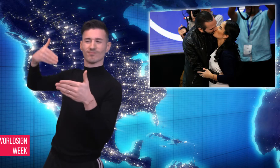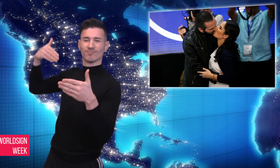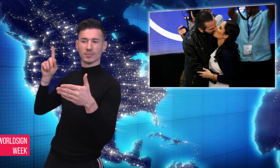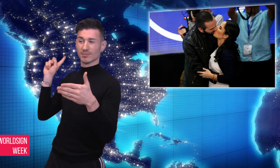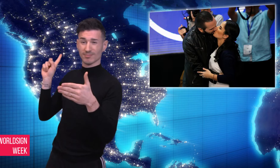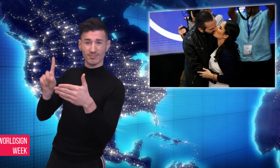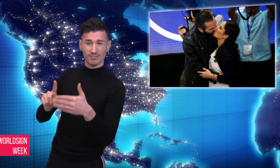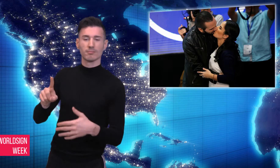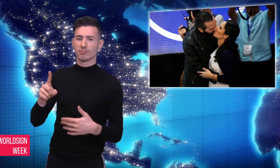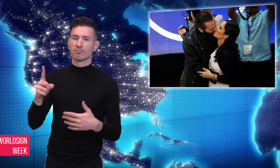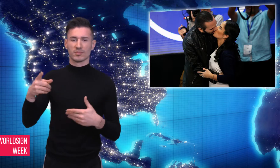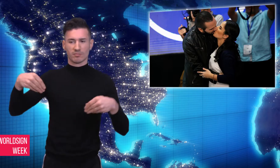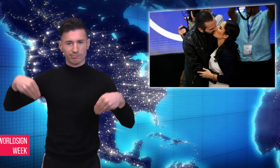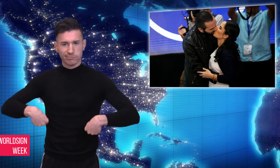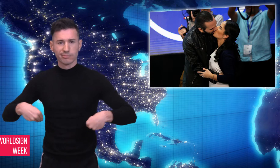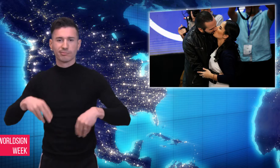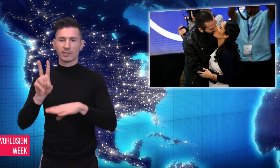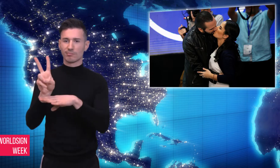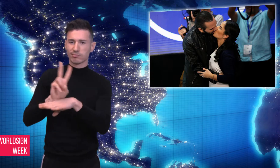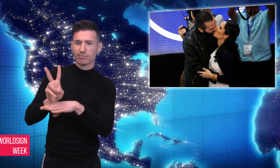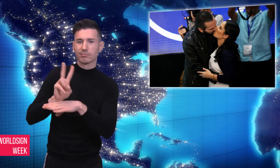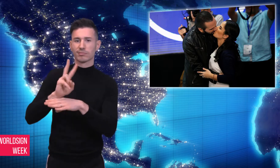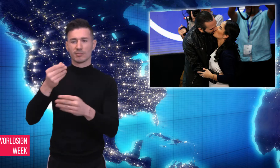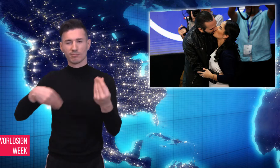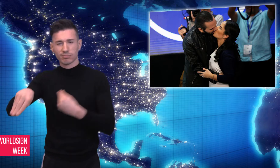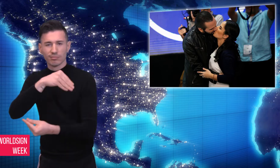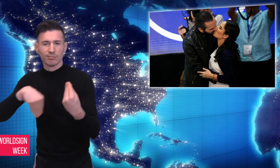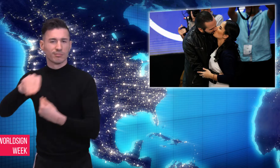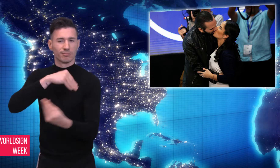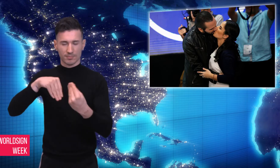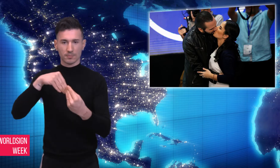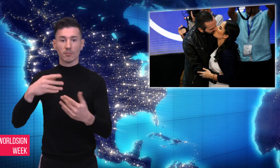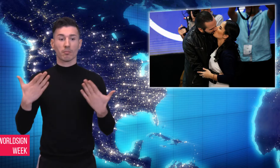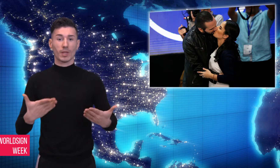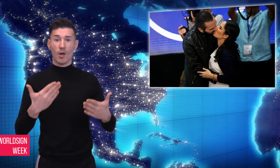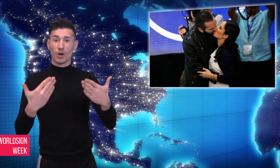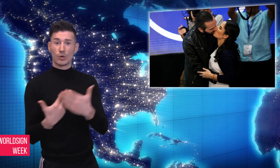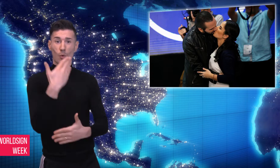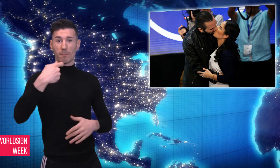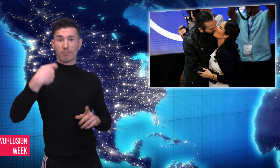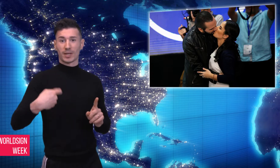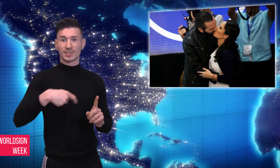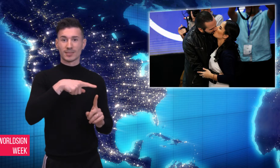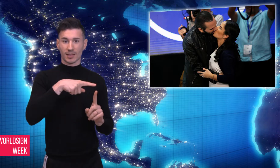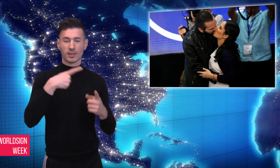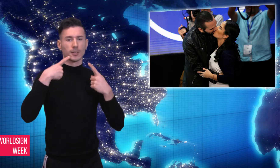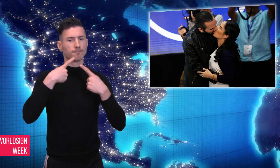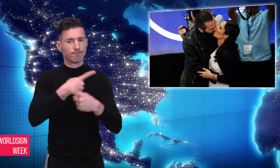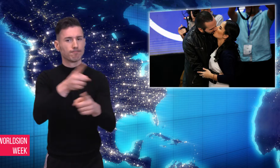his two rivals. With three former presidents indicted on